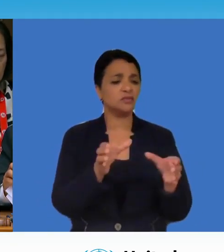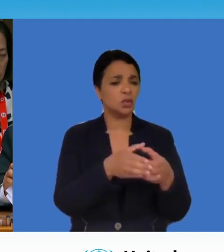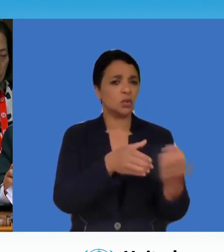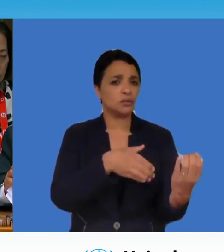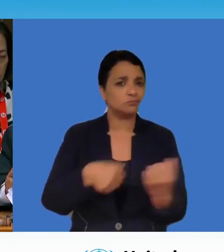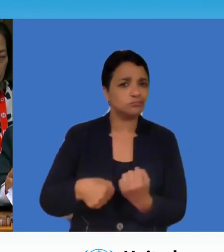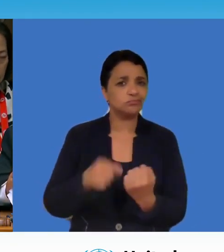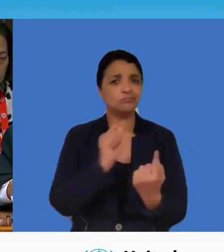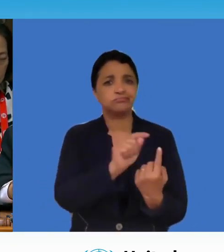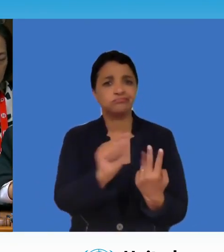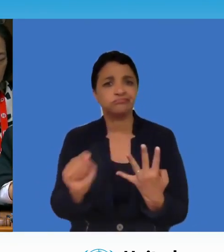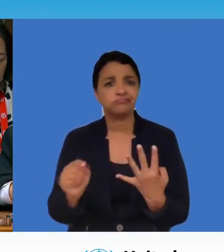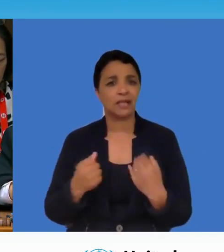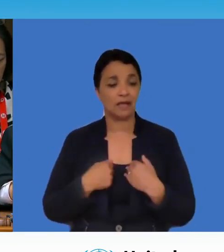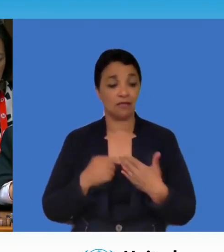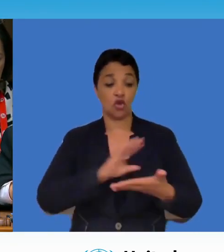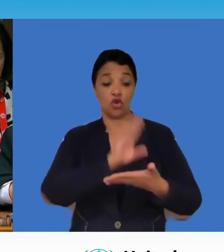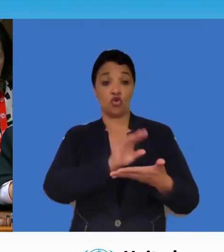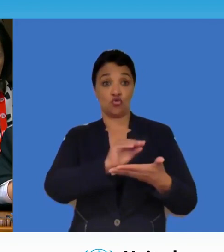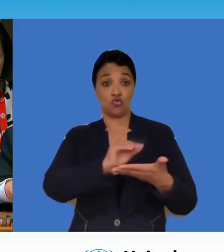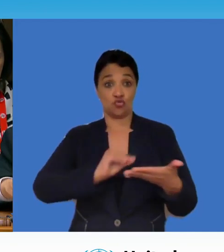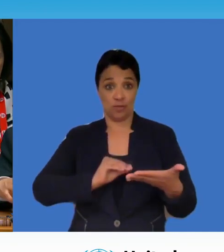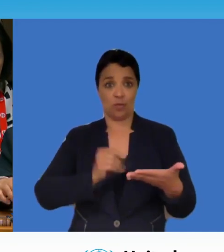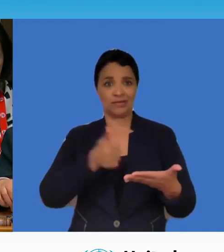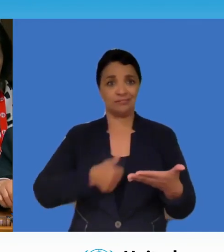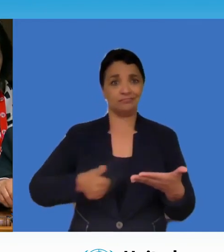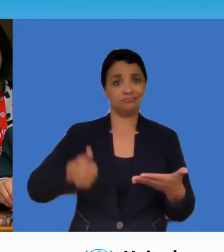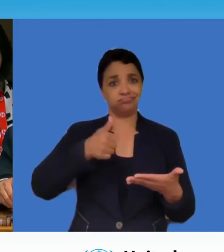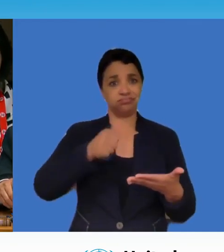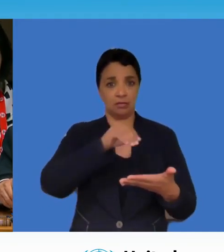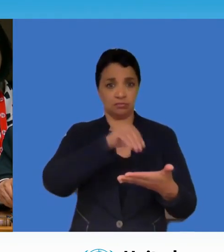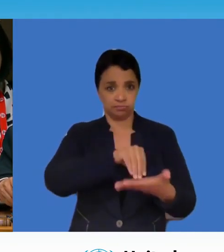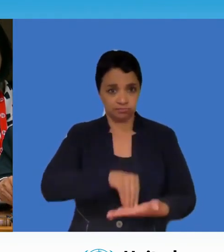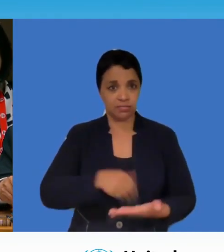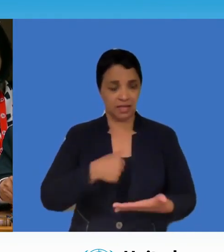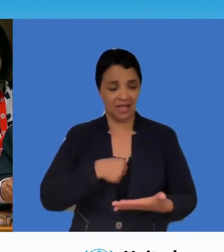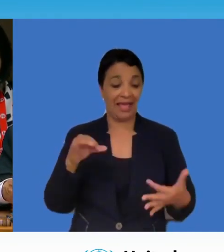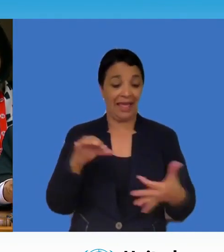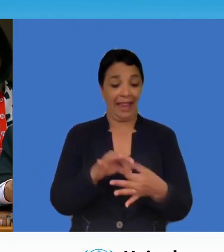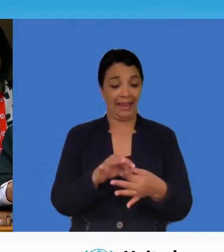stakeholders the findings were presented in the report of the Secretary General on the status of